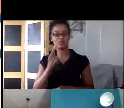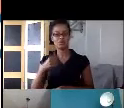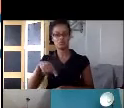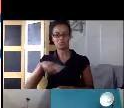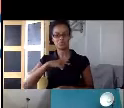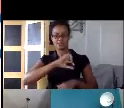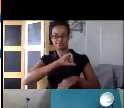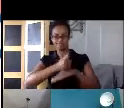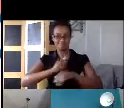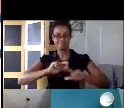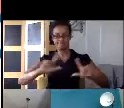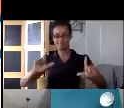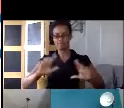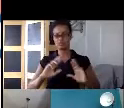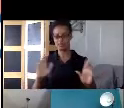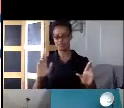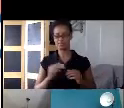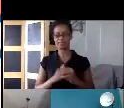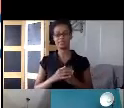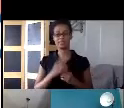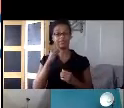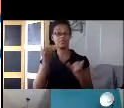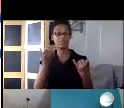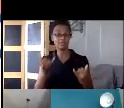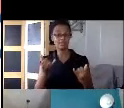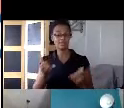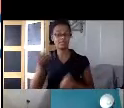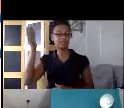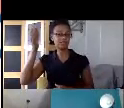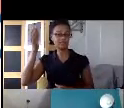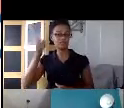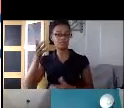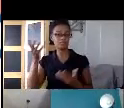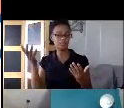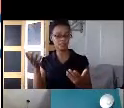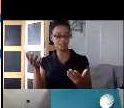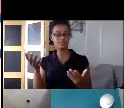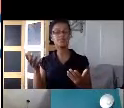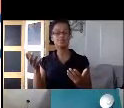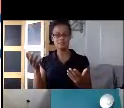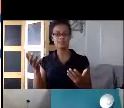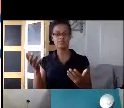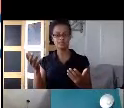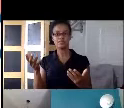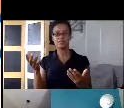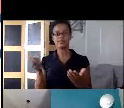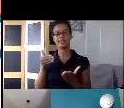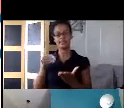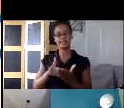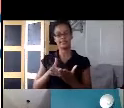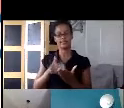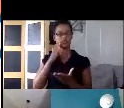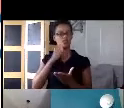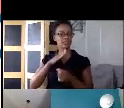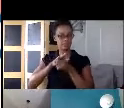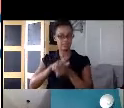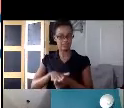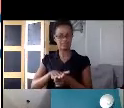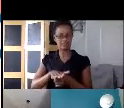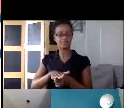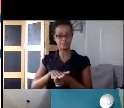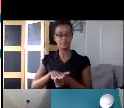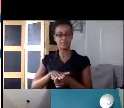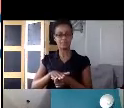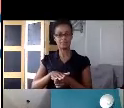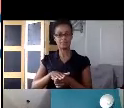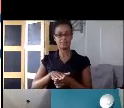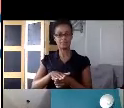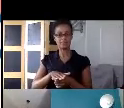So for today, we will be talking about anti-racism, and specifically, or anti anti-racism as it